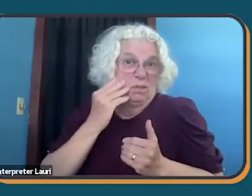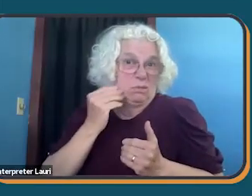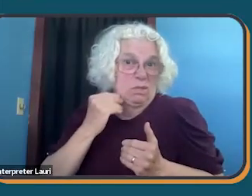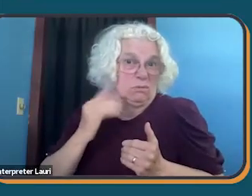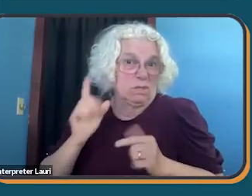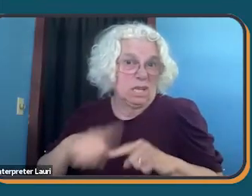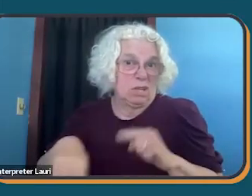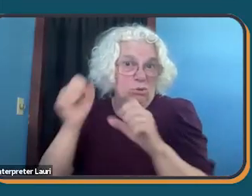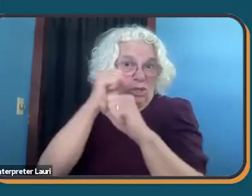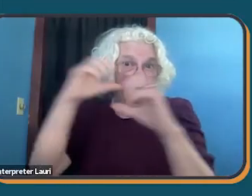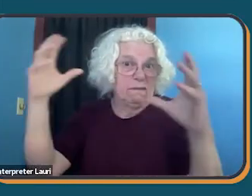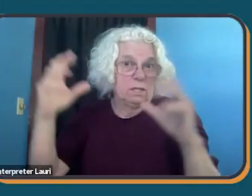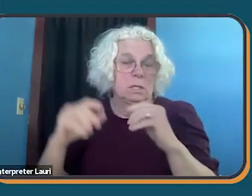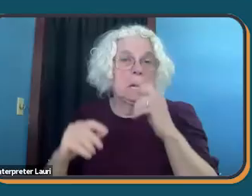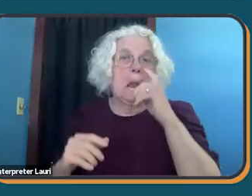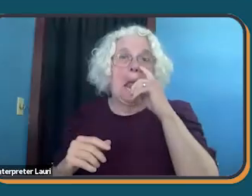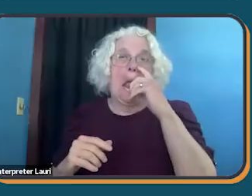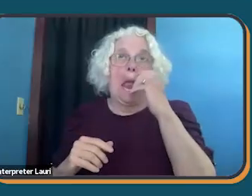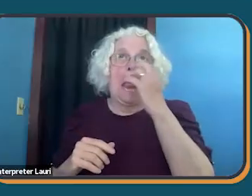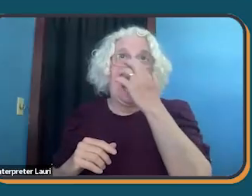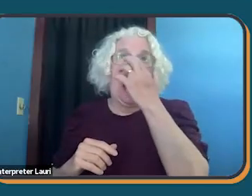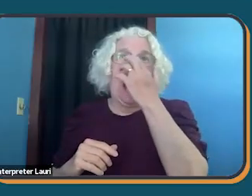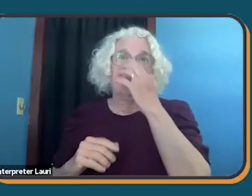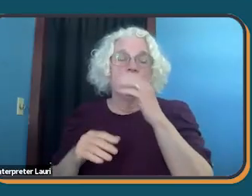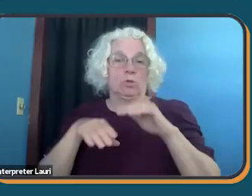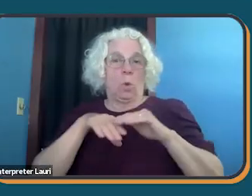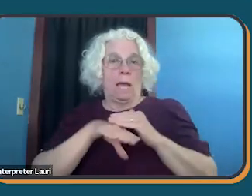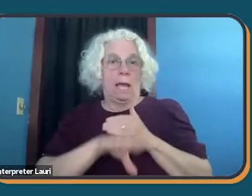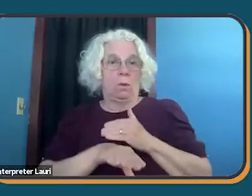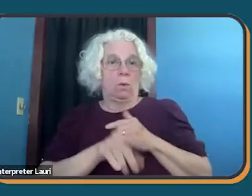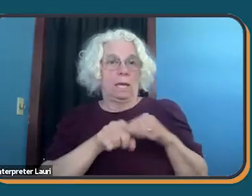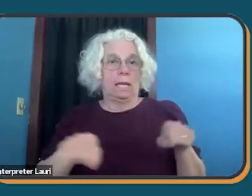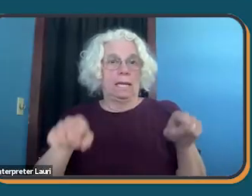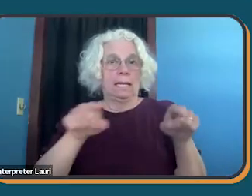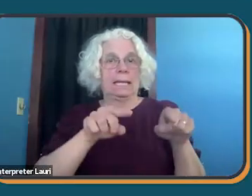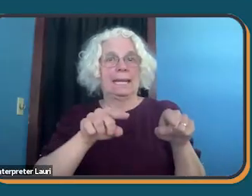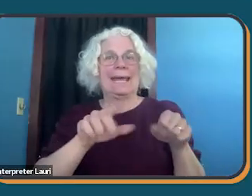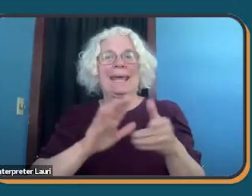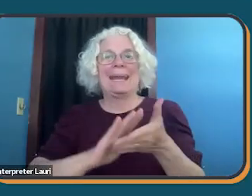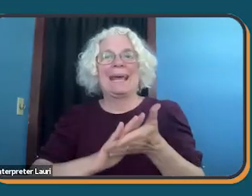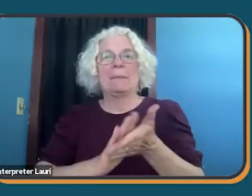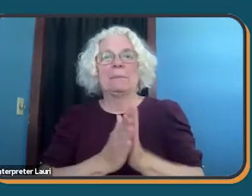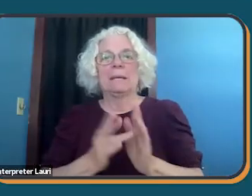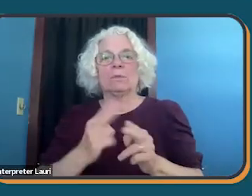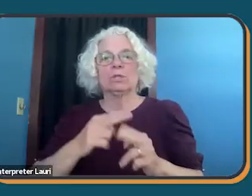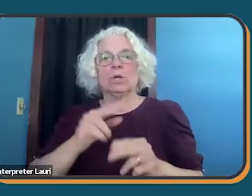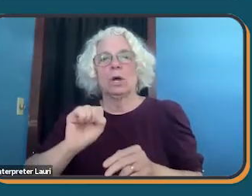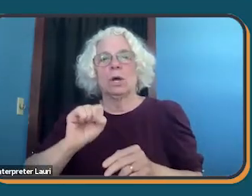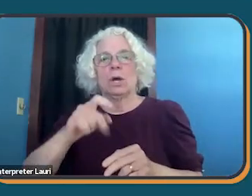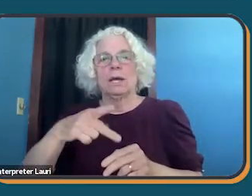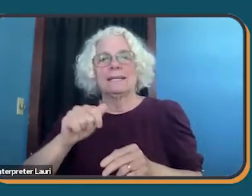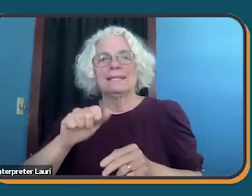So I went into what I like to call spastic shock